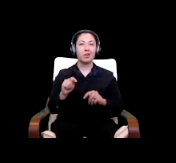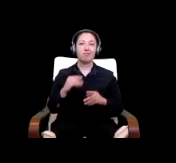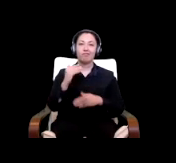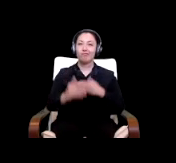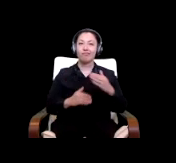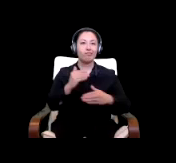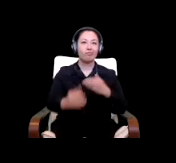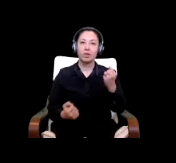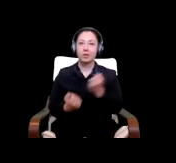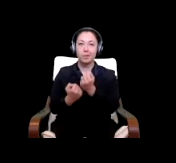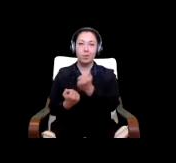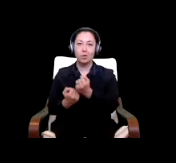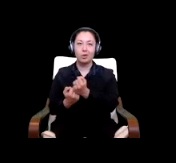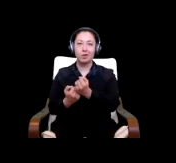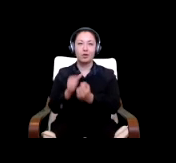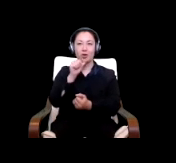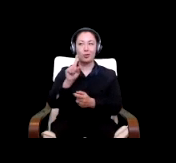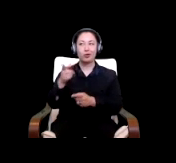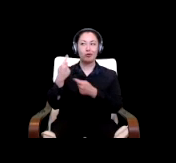than trying to get rid of it?